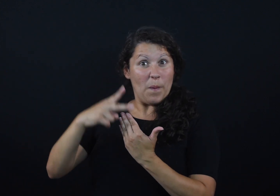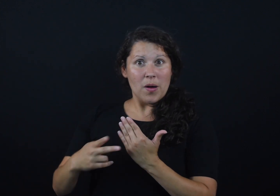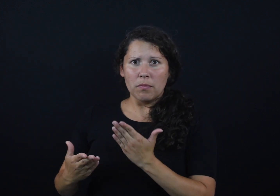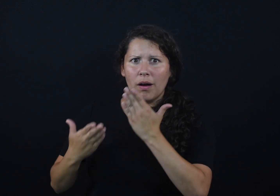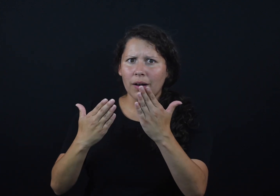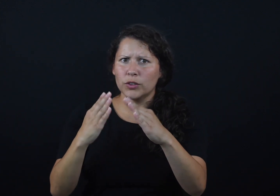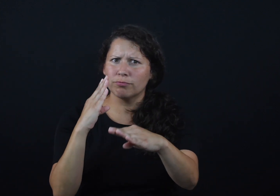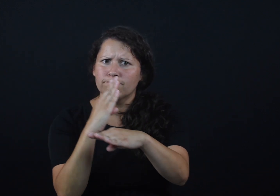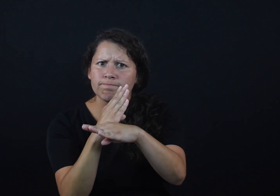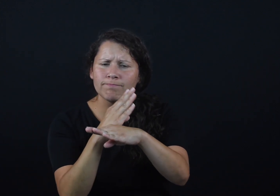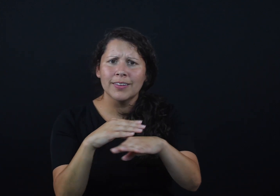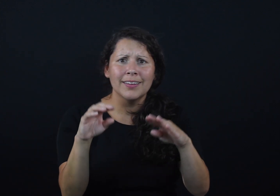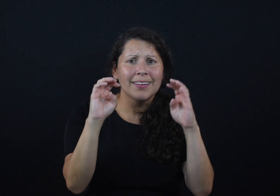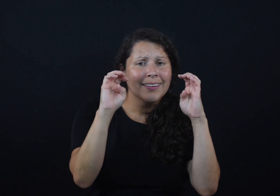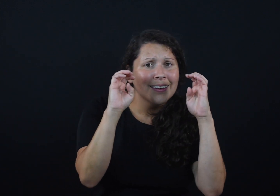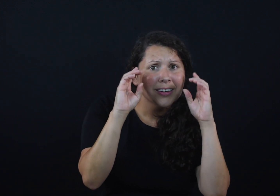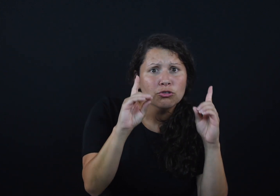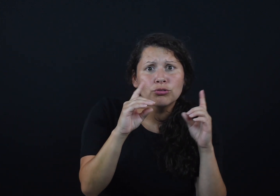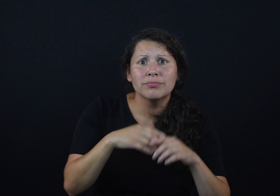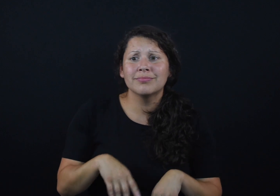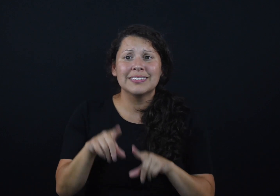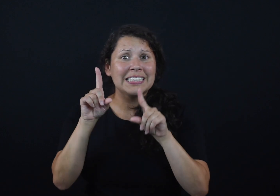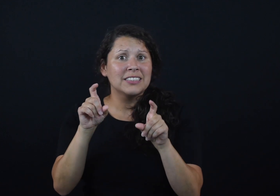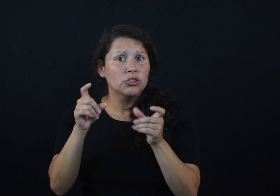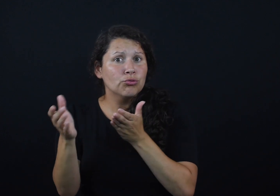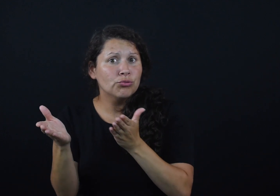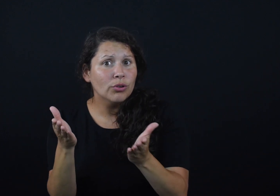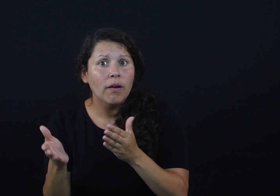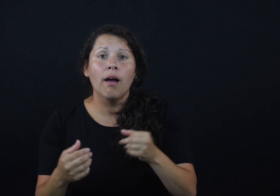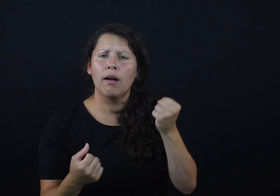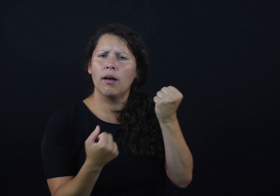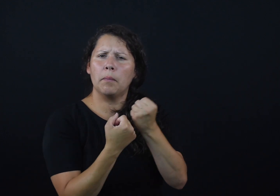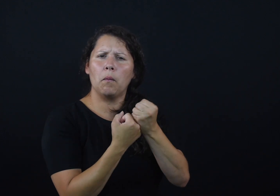education, testing services and support for people who need care